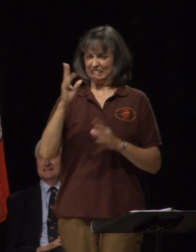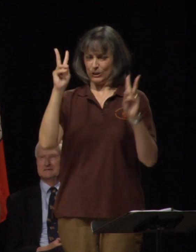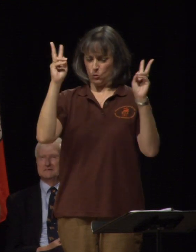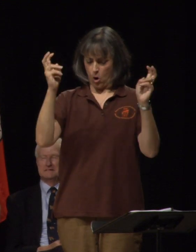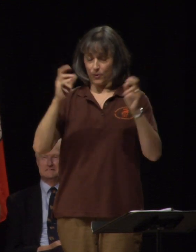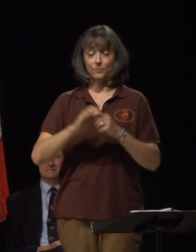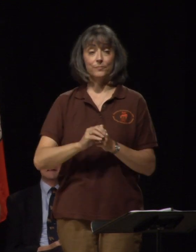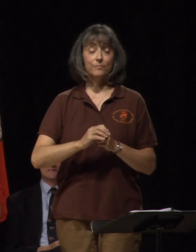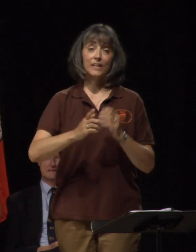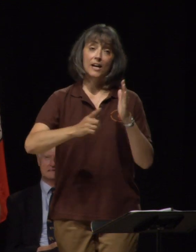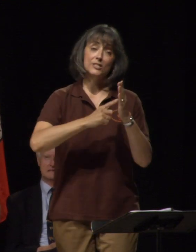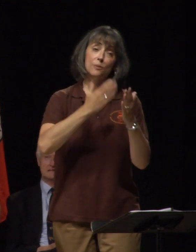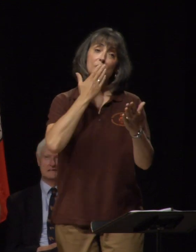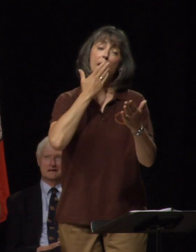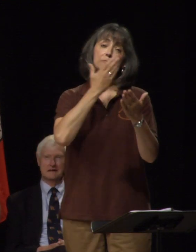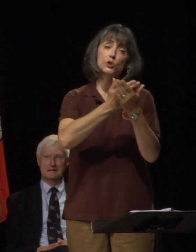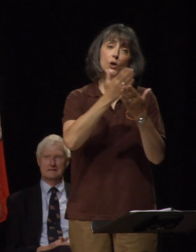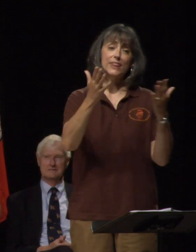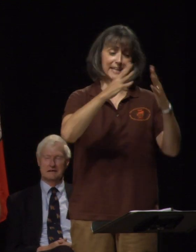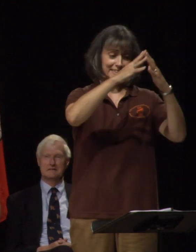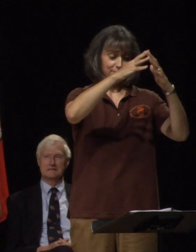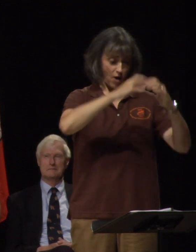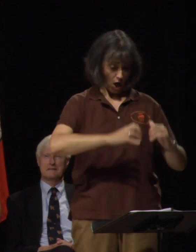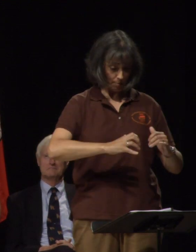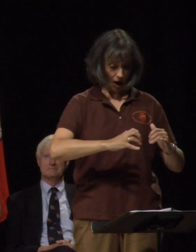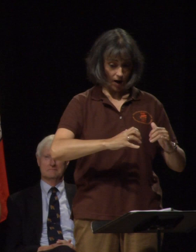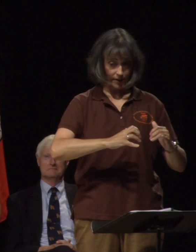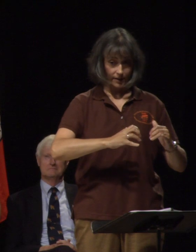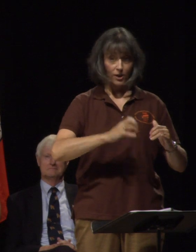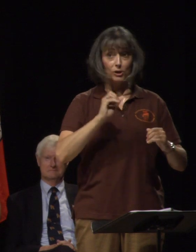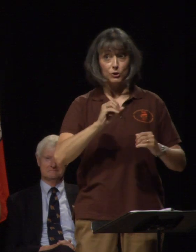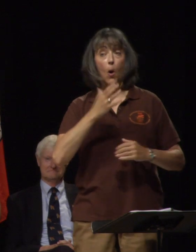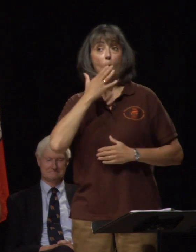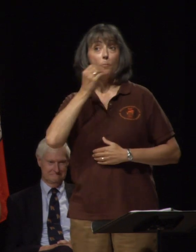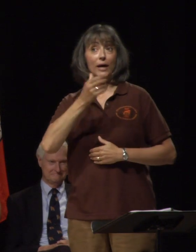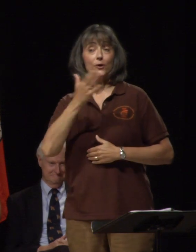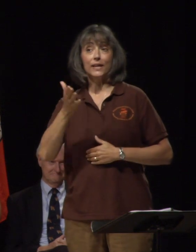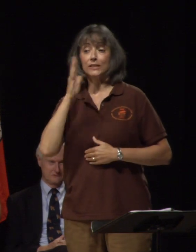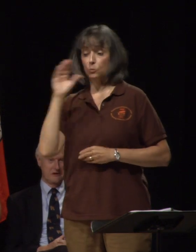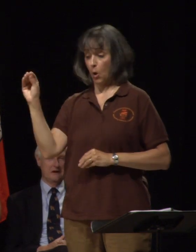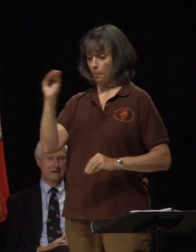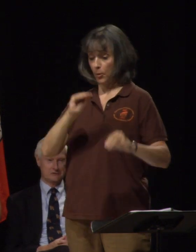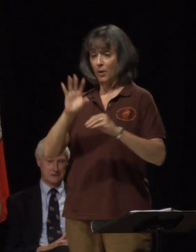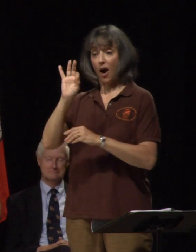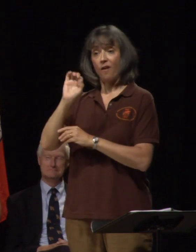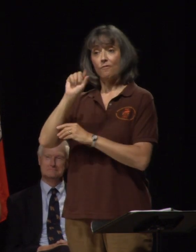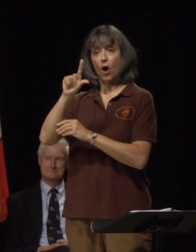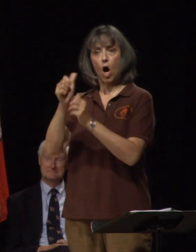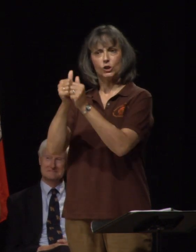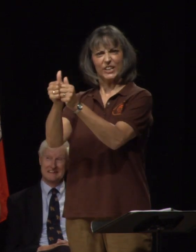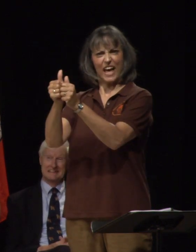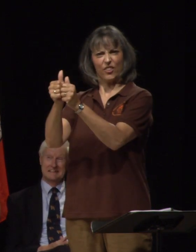SOMETIMES GOOD THINGS FALL APART SO BETTER THINGS CAN FALL TOGETHER. AWW.